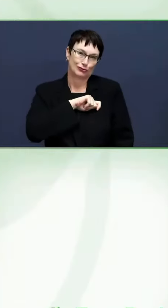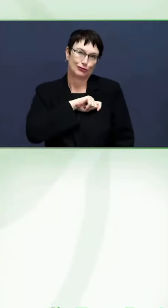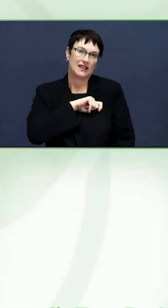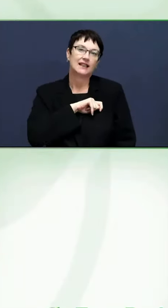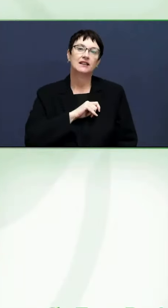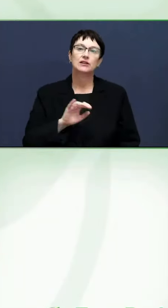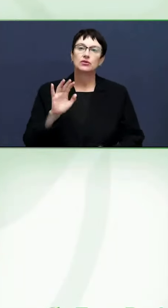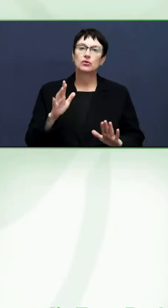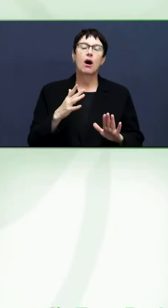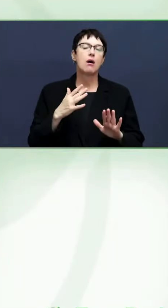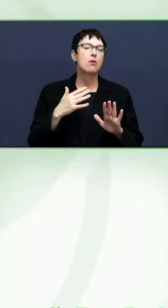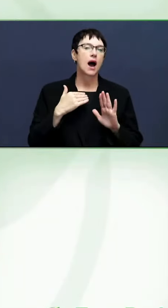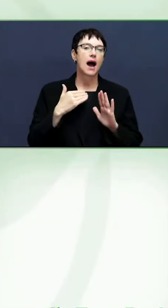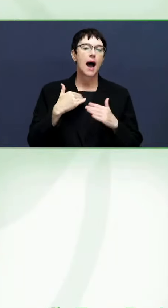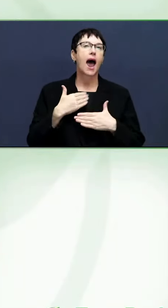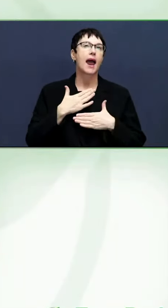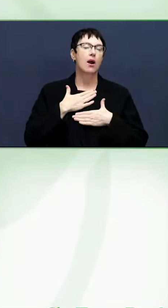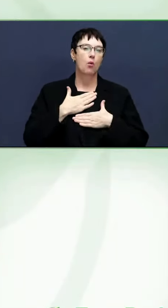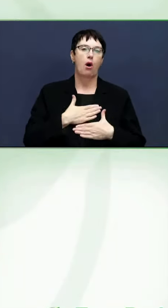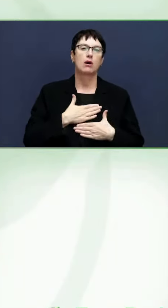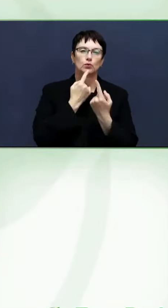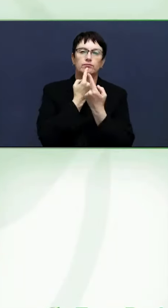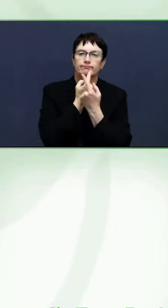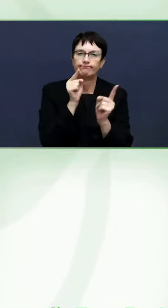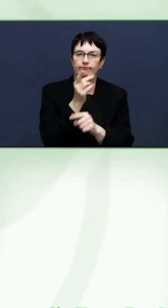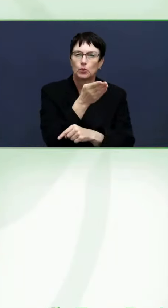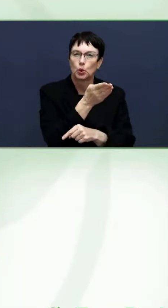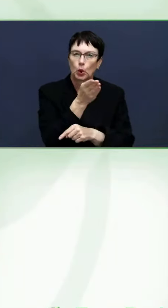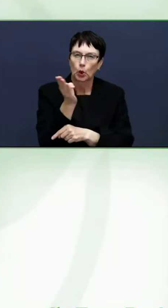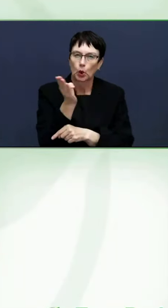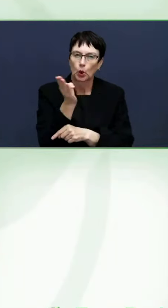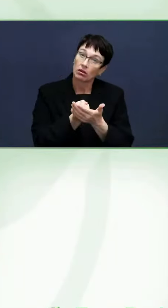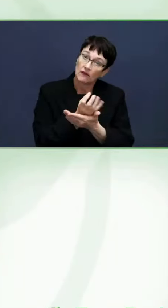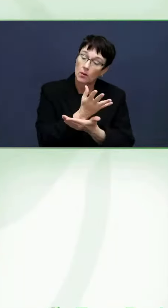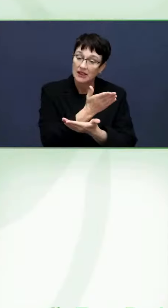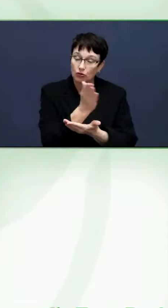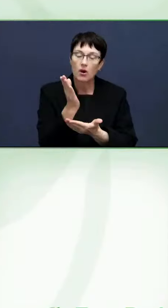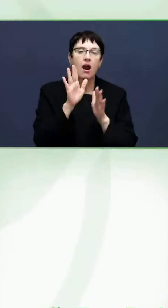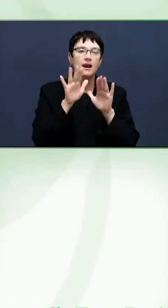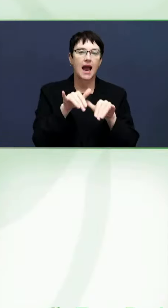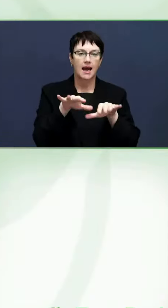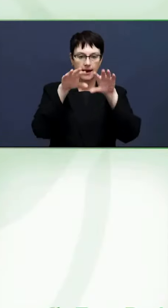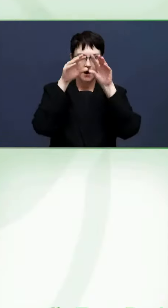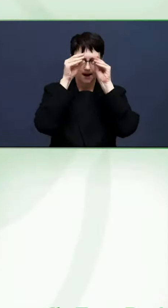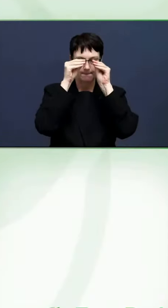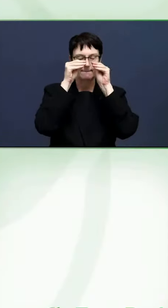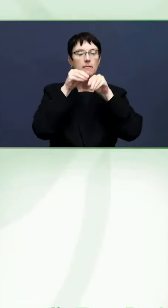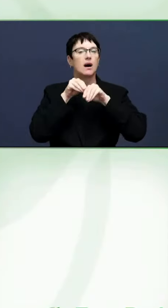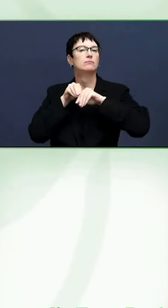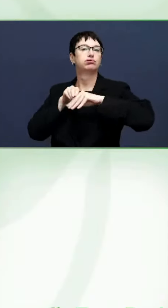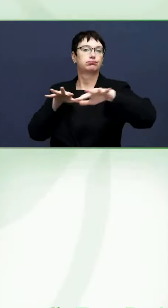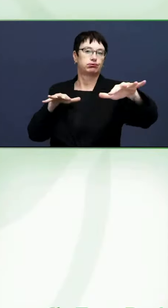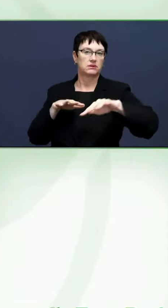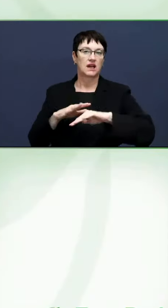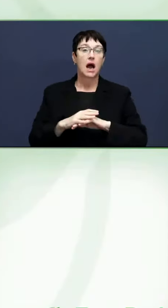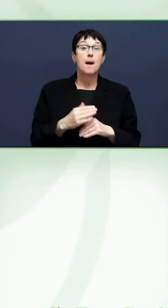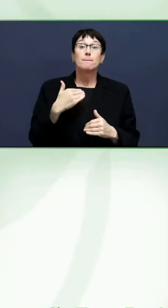The message is very simple, very clear, and its Braille is important. That's it. That's the message.